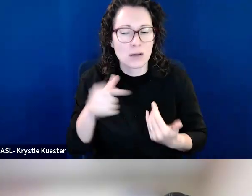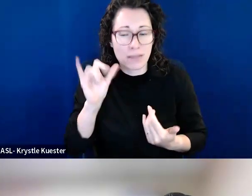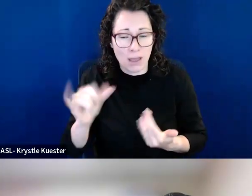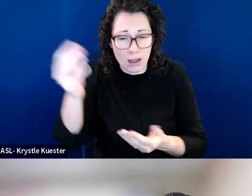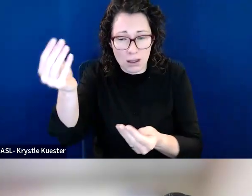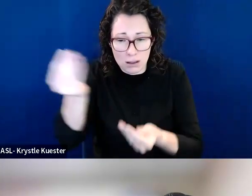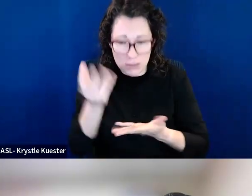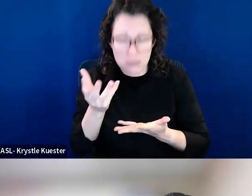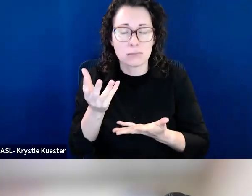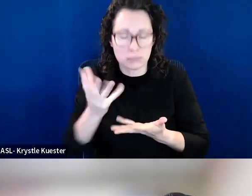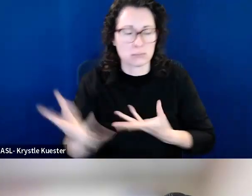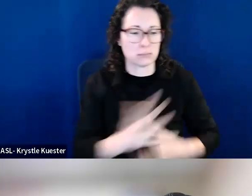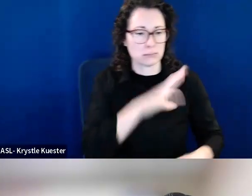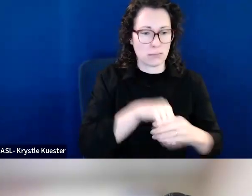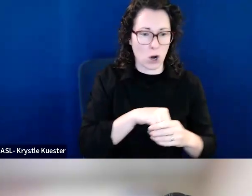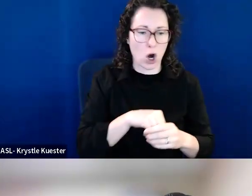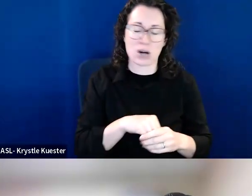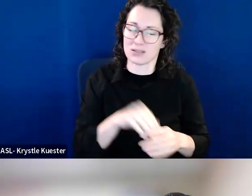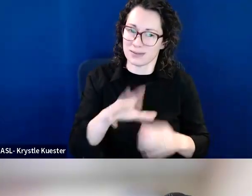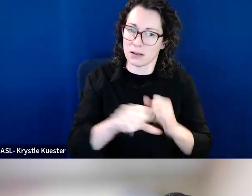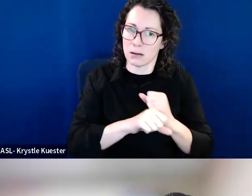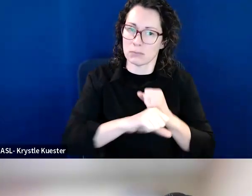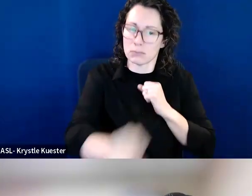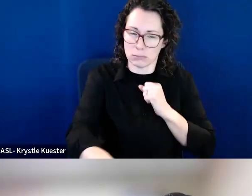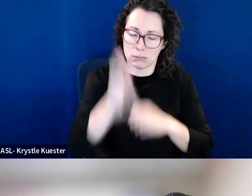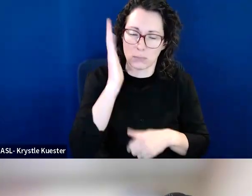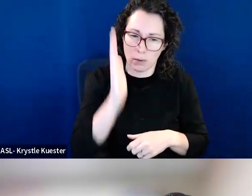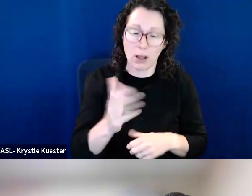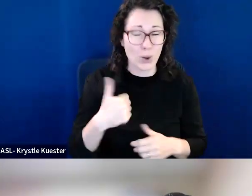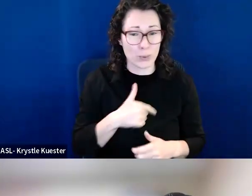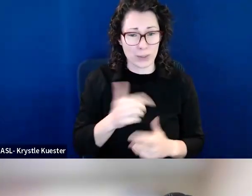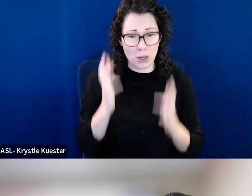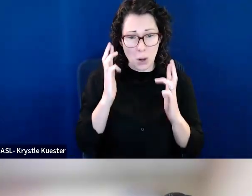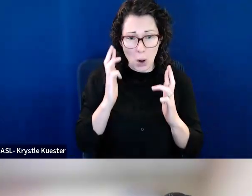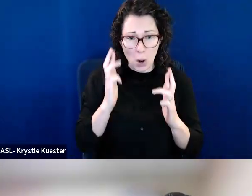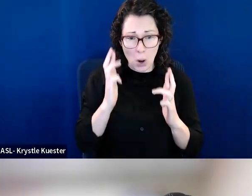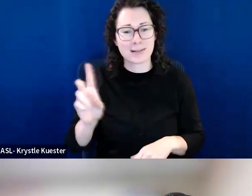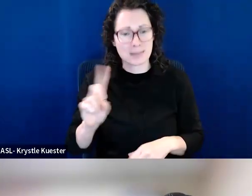initiative. It is a long-term effort. I think uh we all hope uh that Democrats will